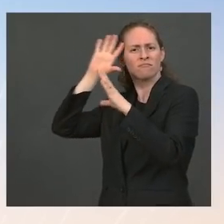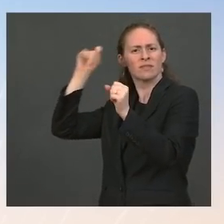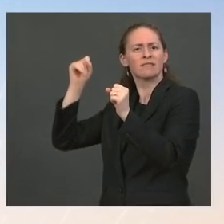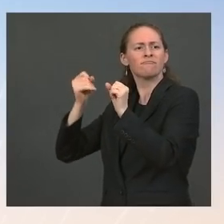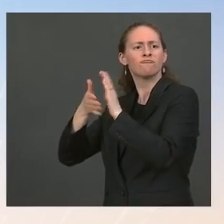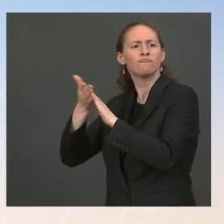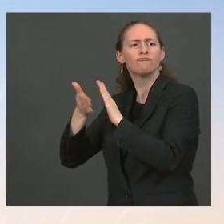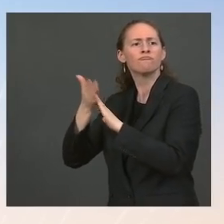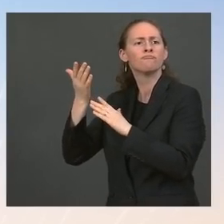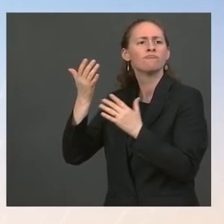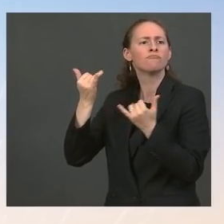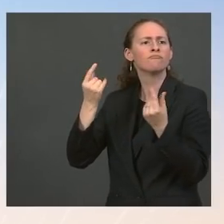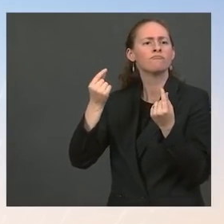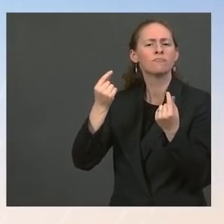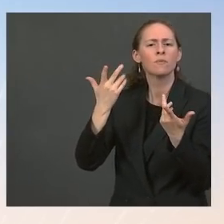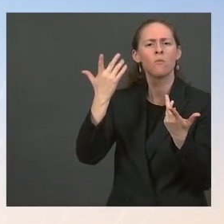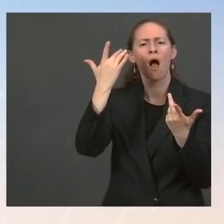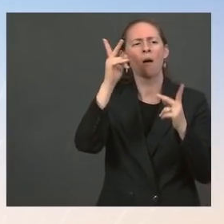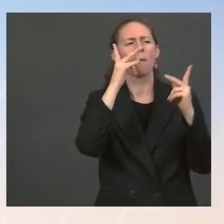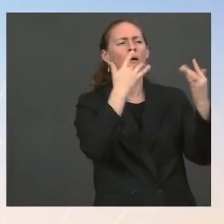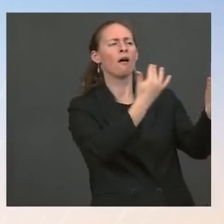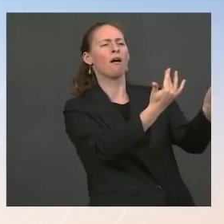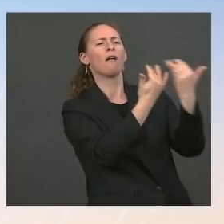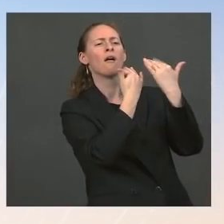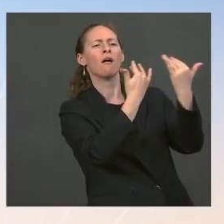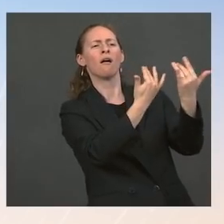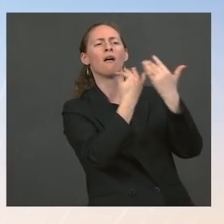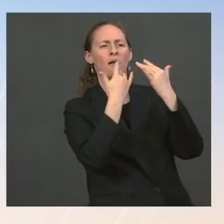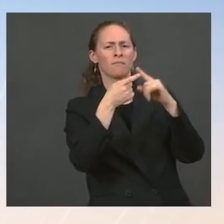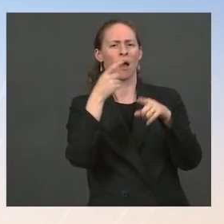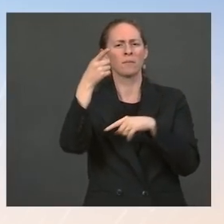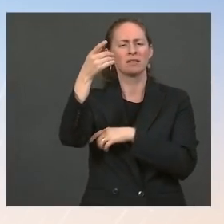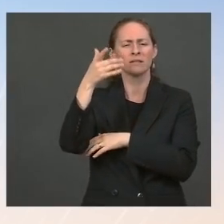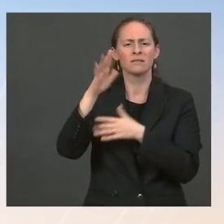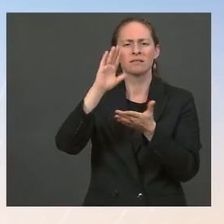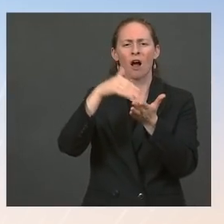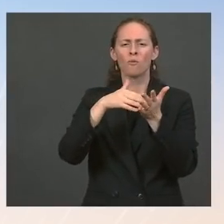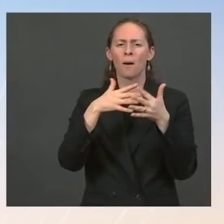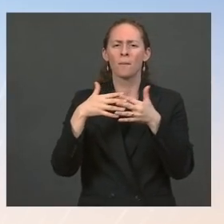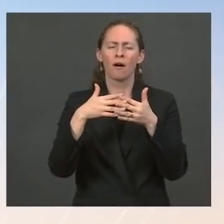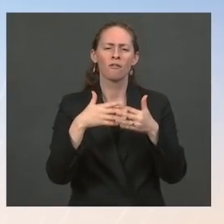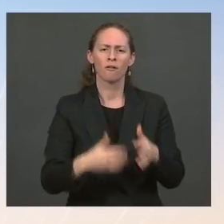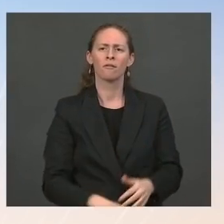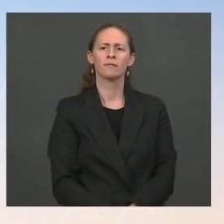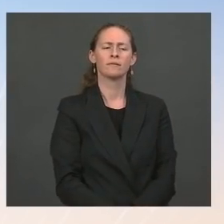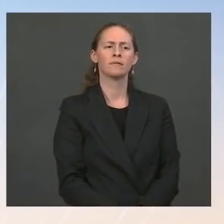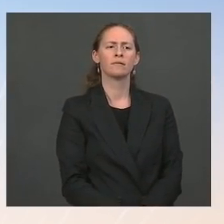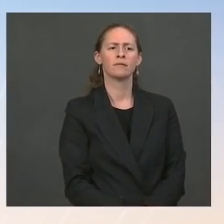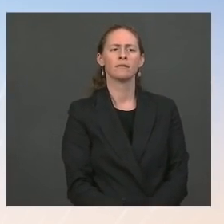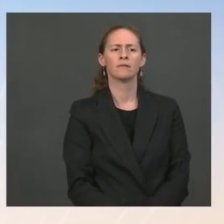which has been mostly focused in Central America? Ms. Psaki: Well, let me take -- let me get more details on this exact program,